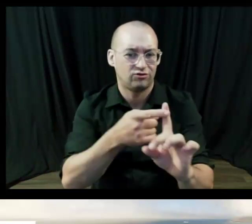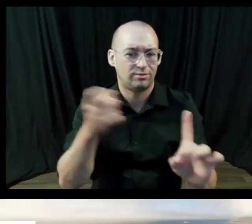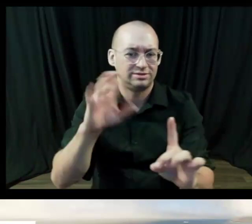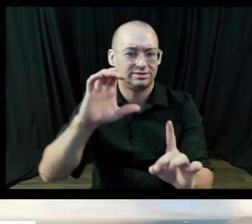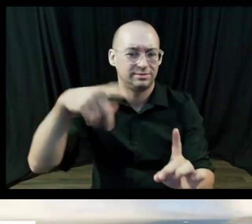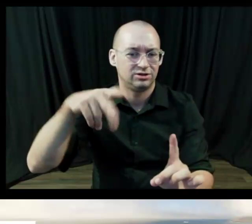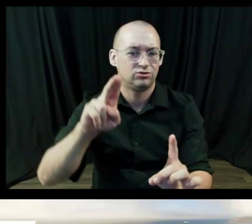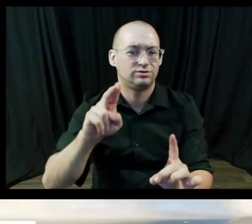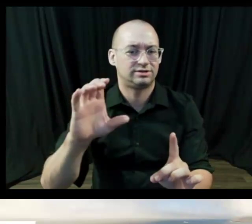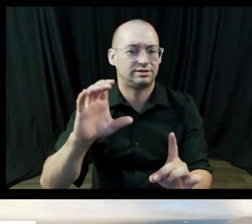Okay? And then for